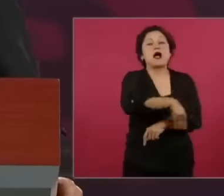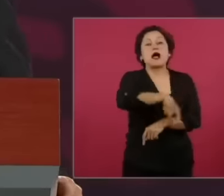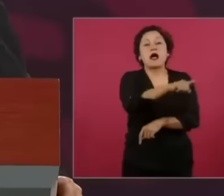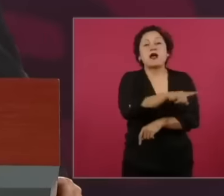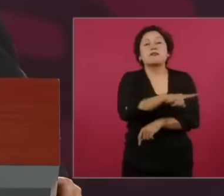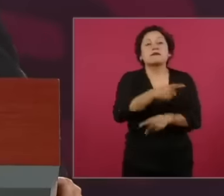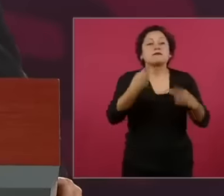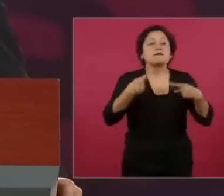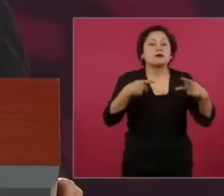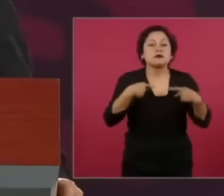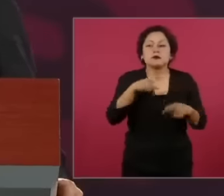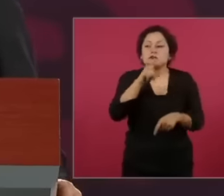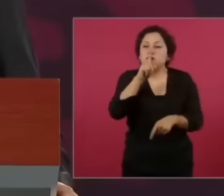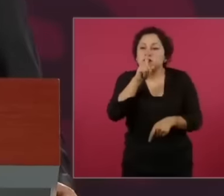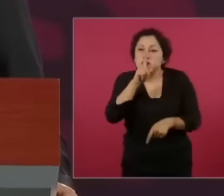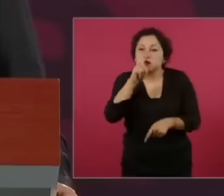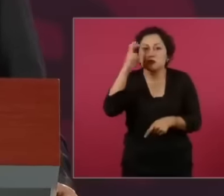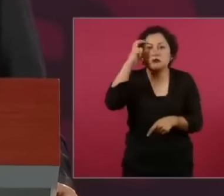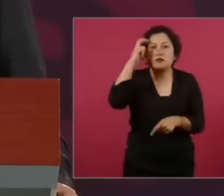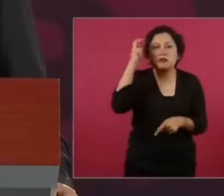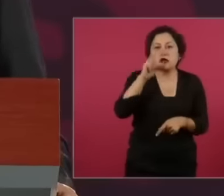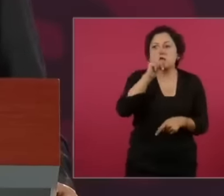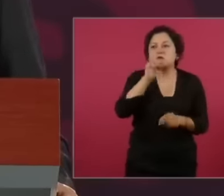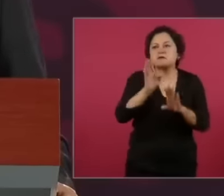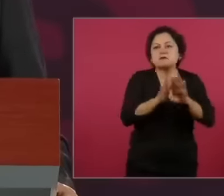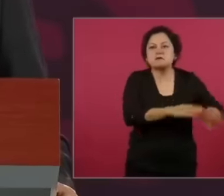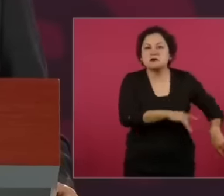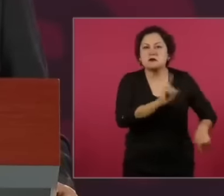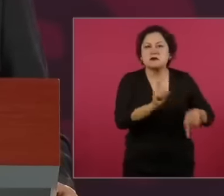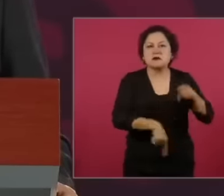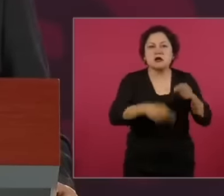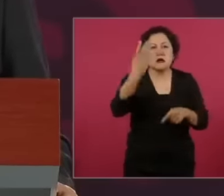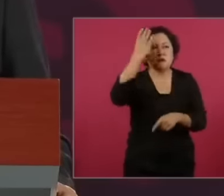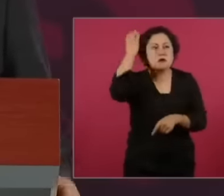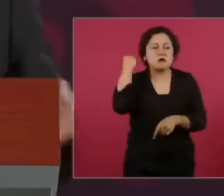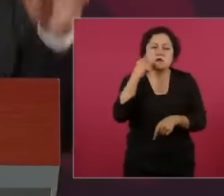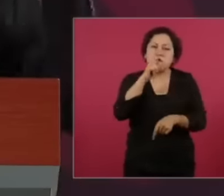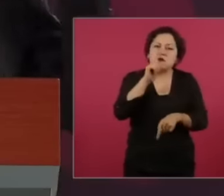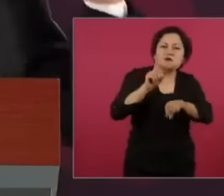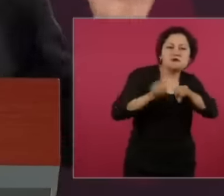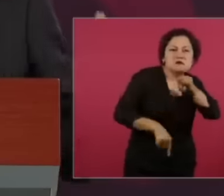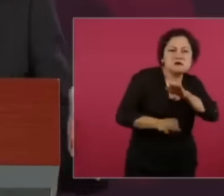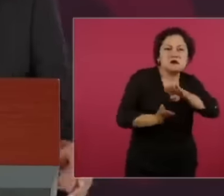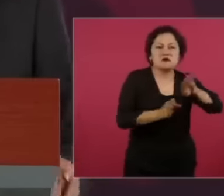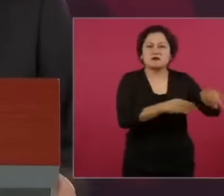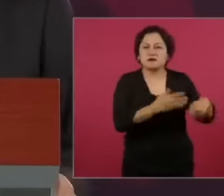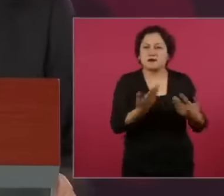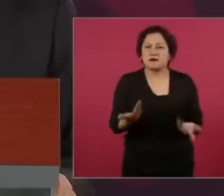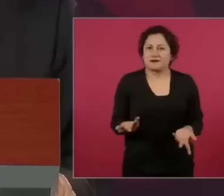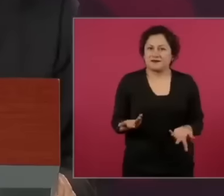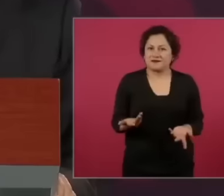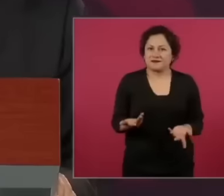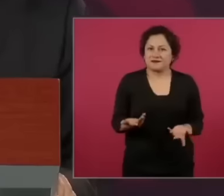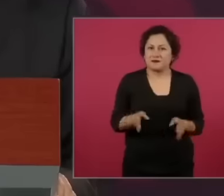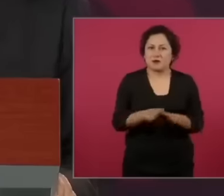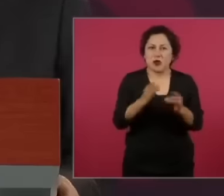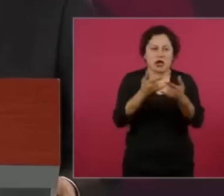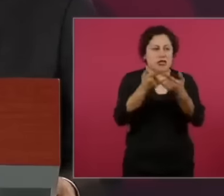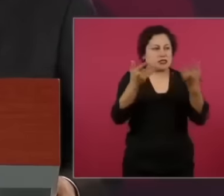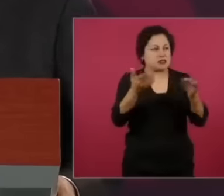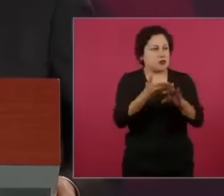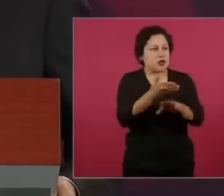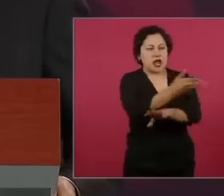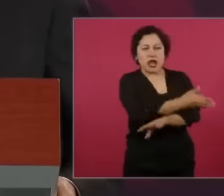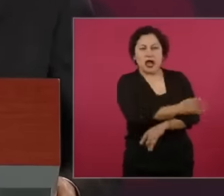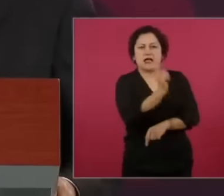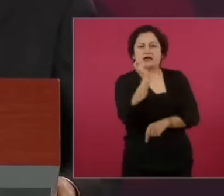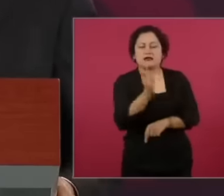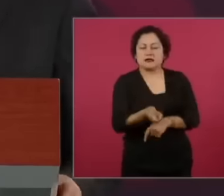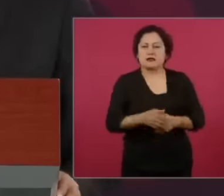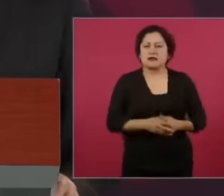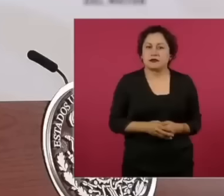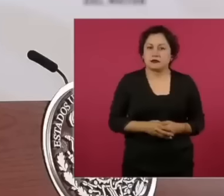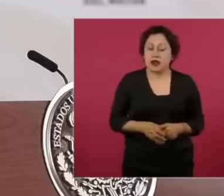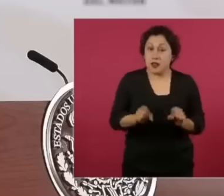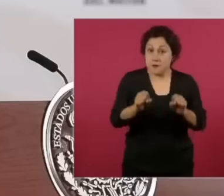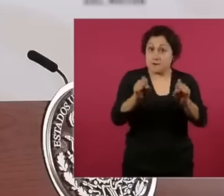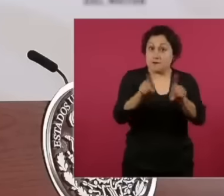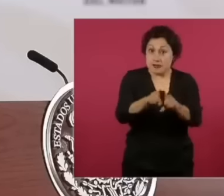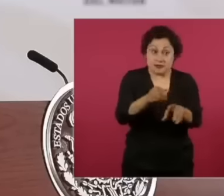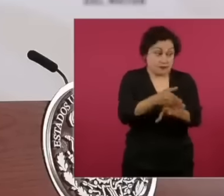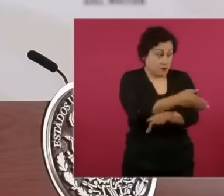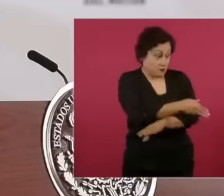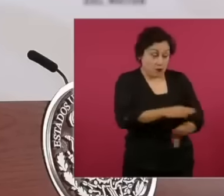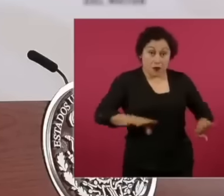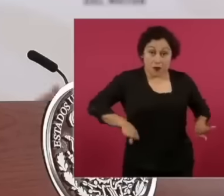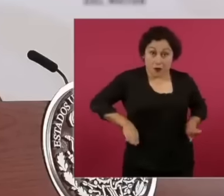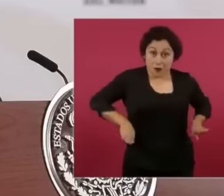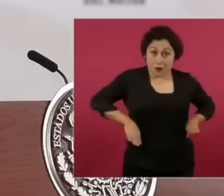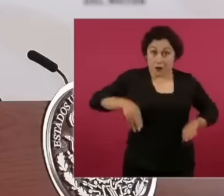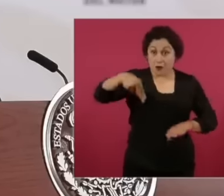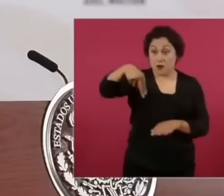history, that we should forget about Hidalgo de Morelos in the neoliberal period even financed